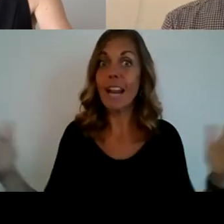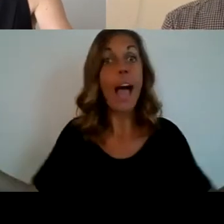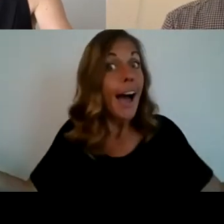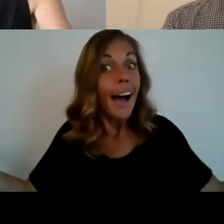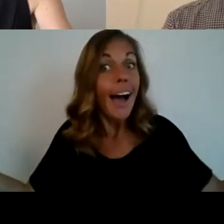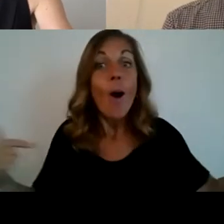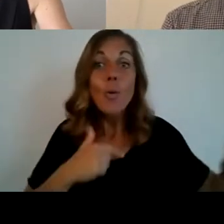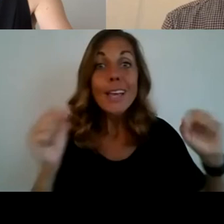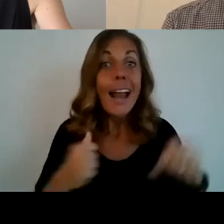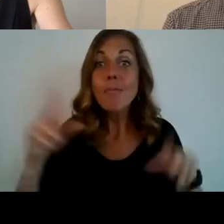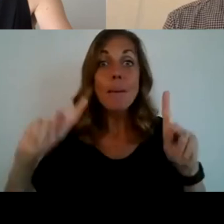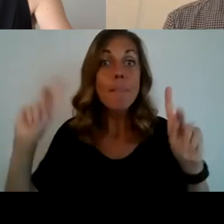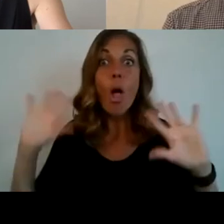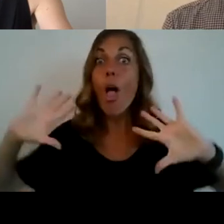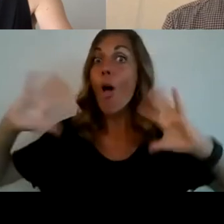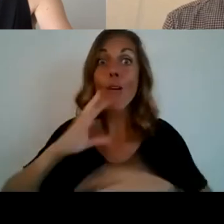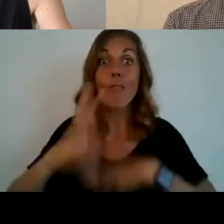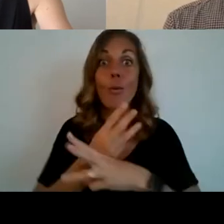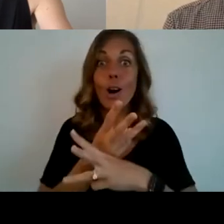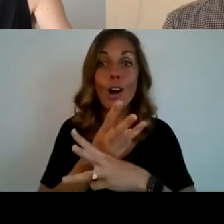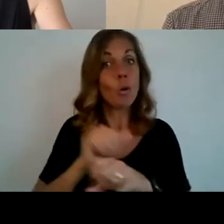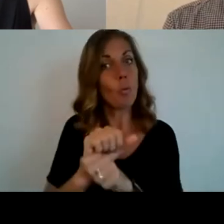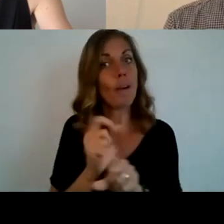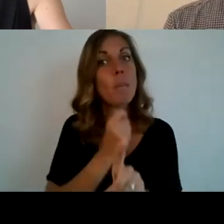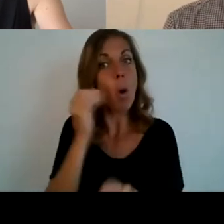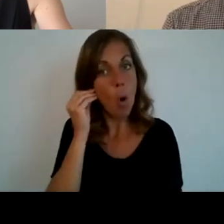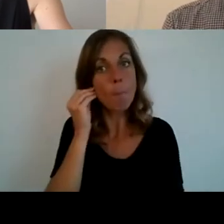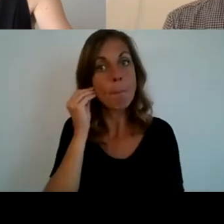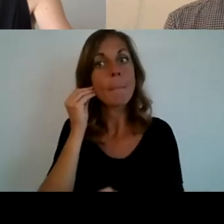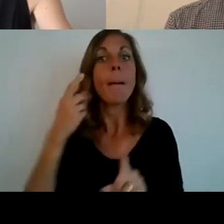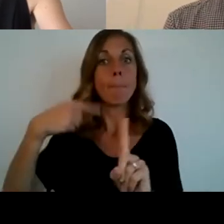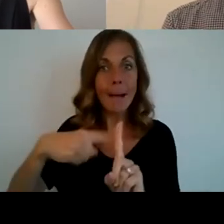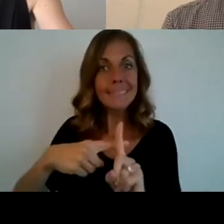all over the globe working from home productively. We've proven that. So, I'm excited that's